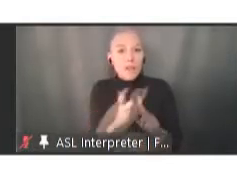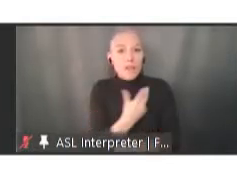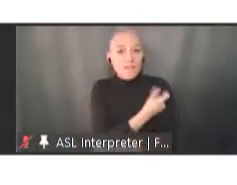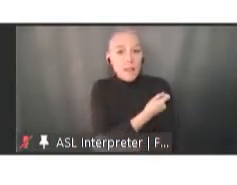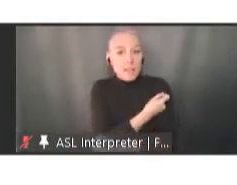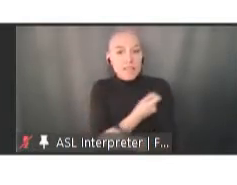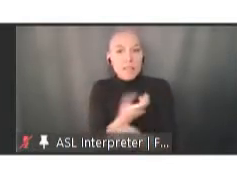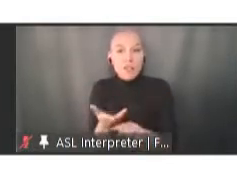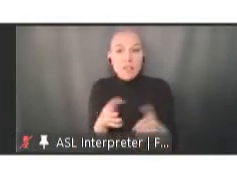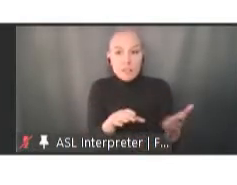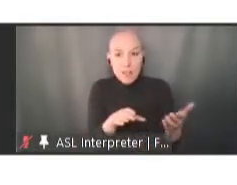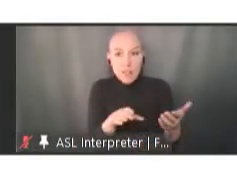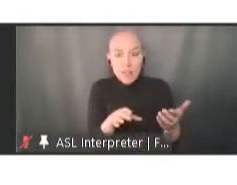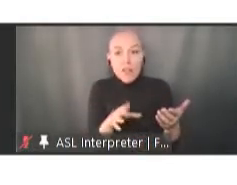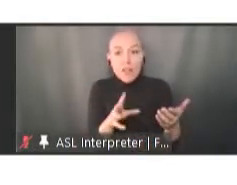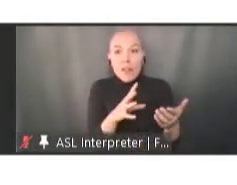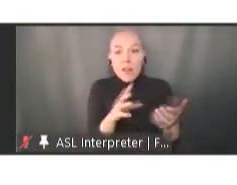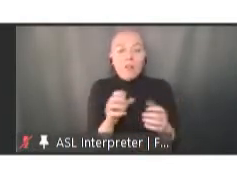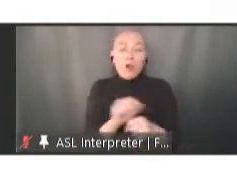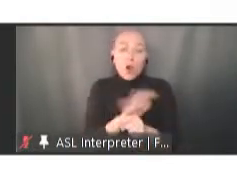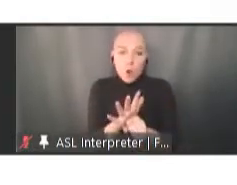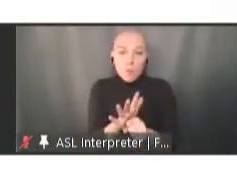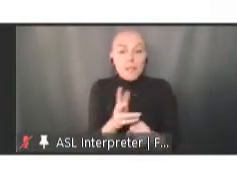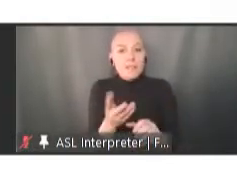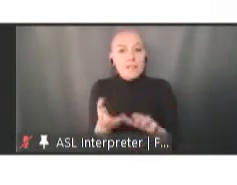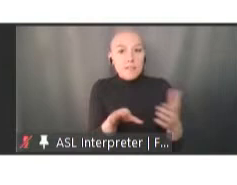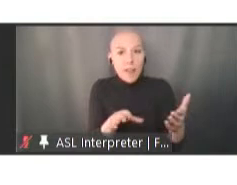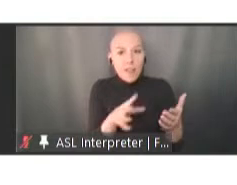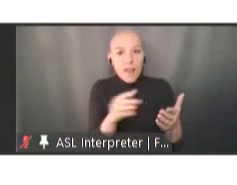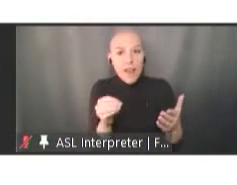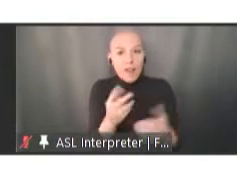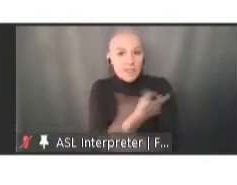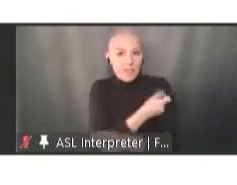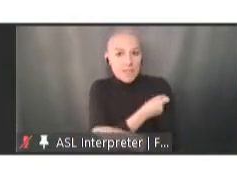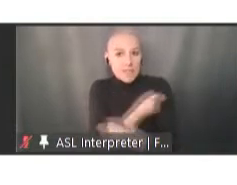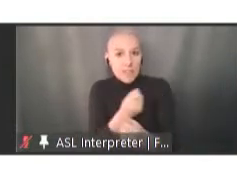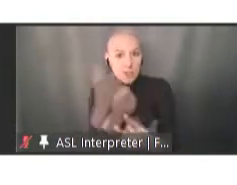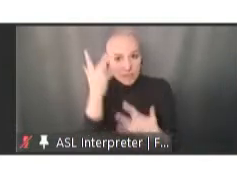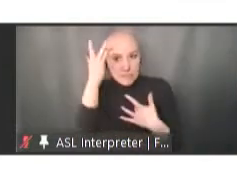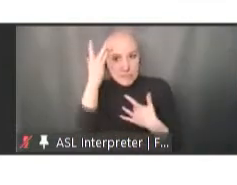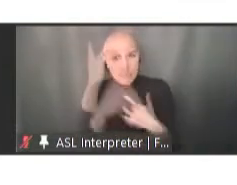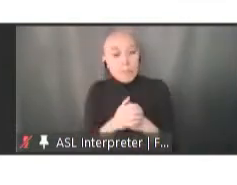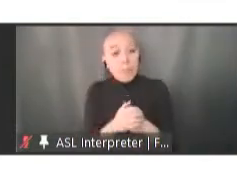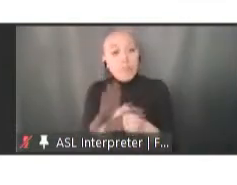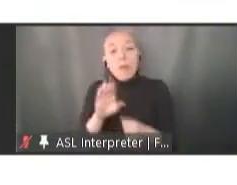periods of Delta and Omicron emergence. Then Dr. Ben Sommers and Dr. Lok Wong Sampson,